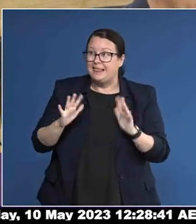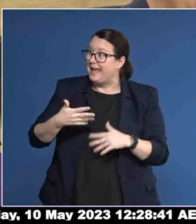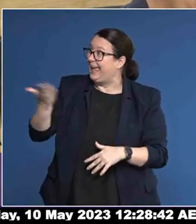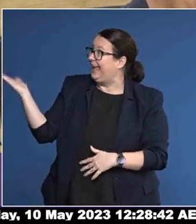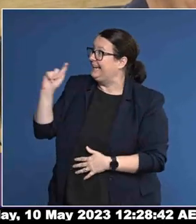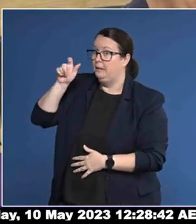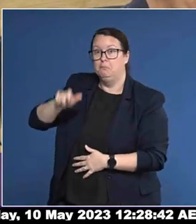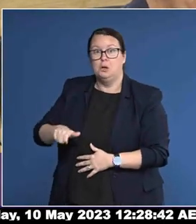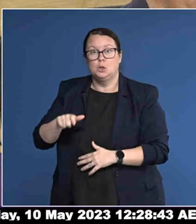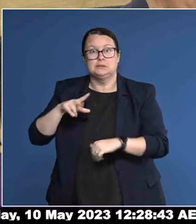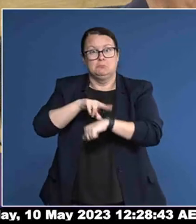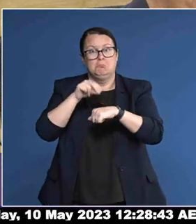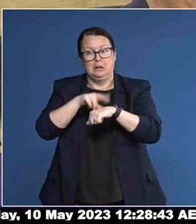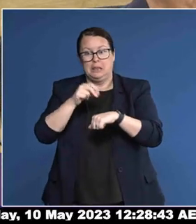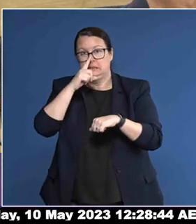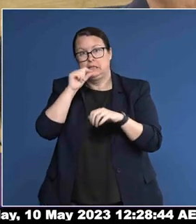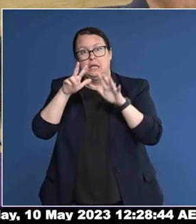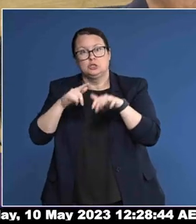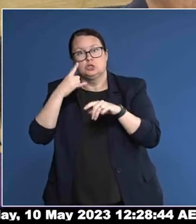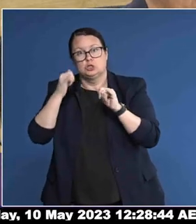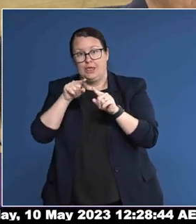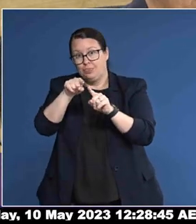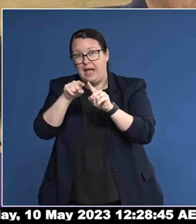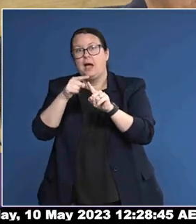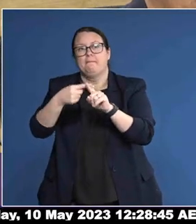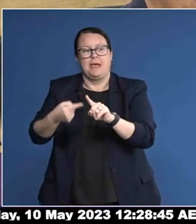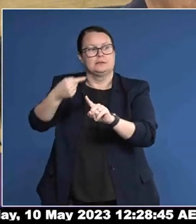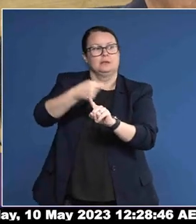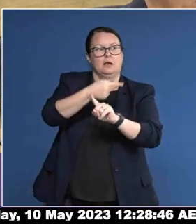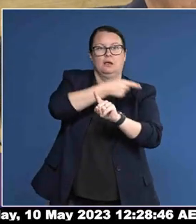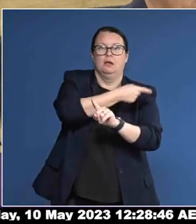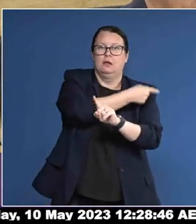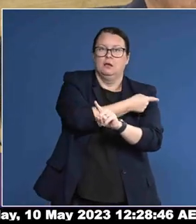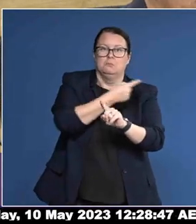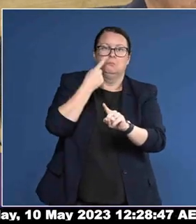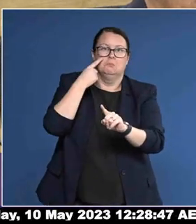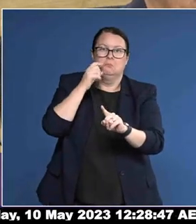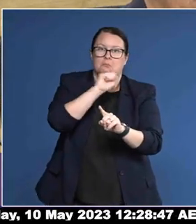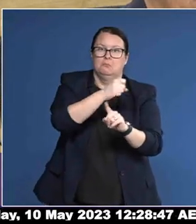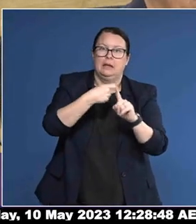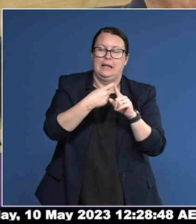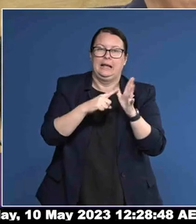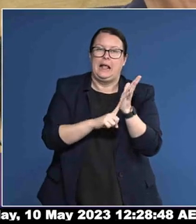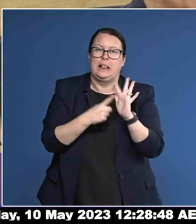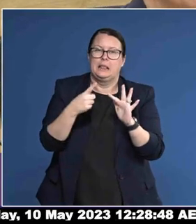check earlier entries, to be able to identify, say, Kaleb by name as either a